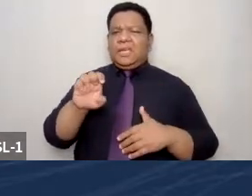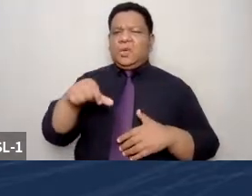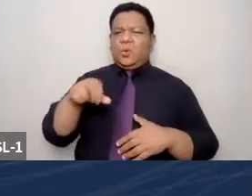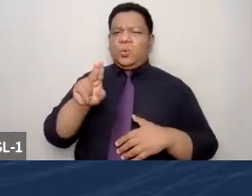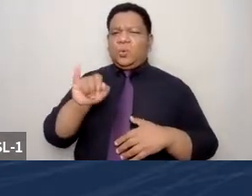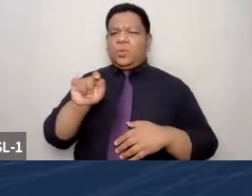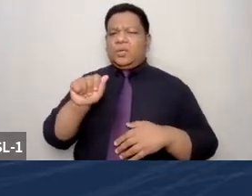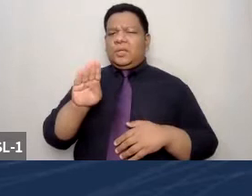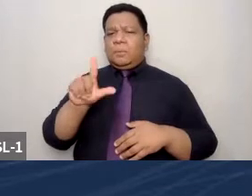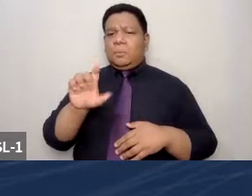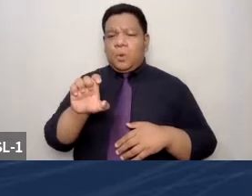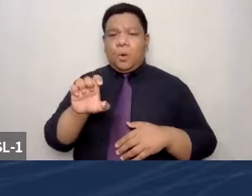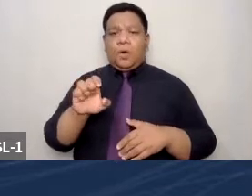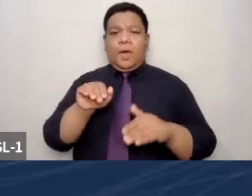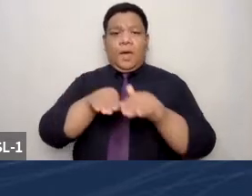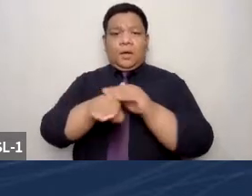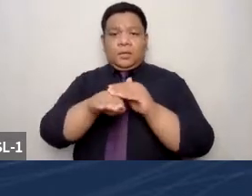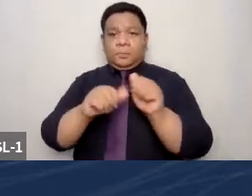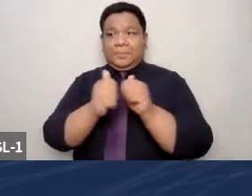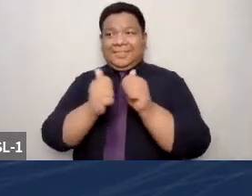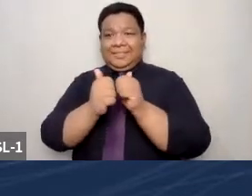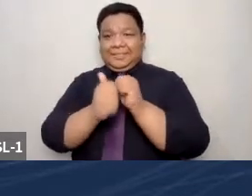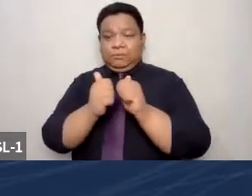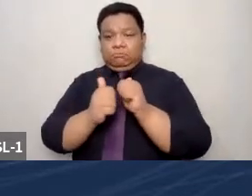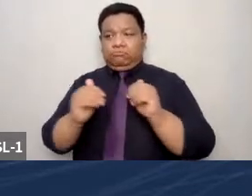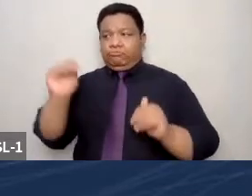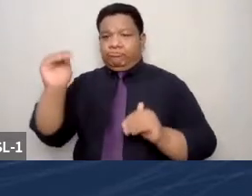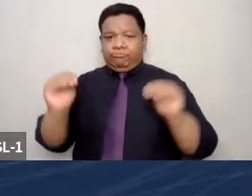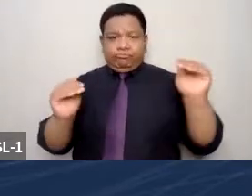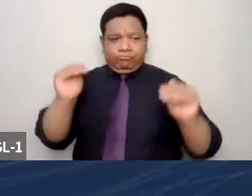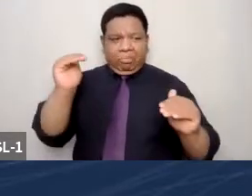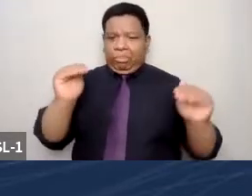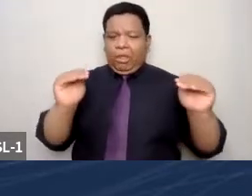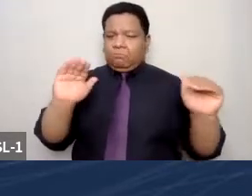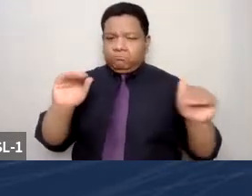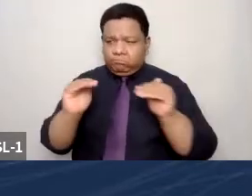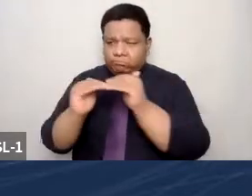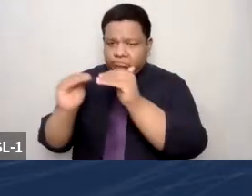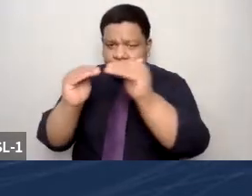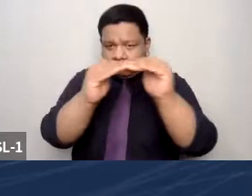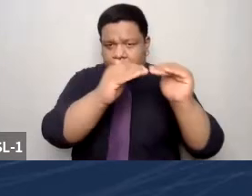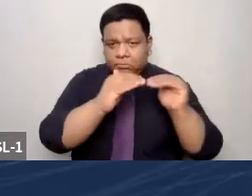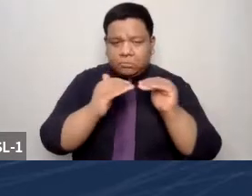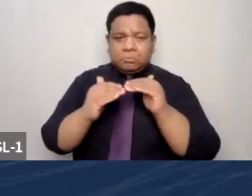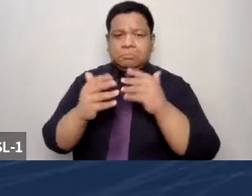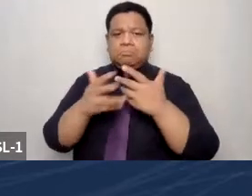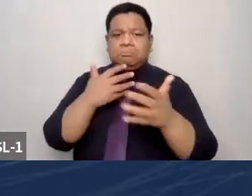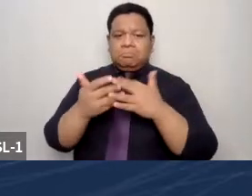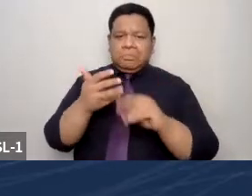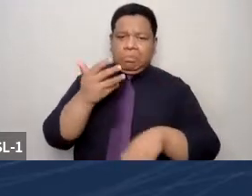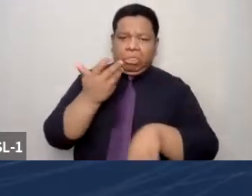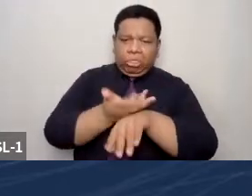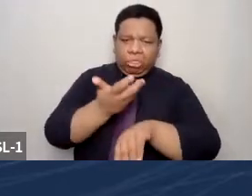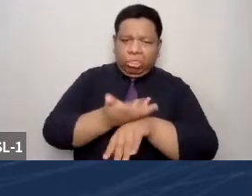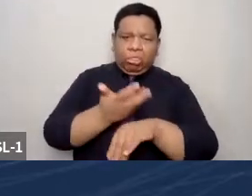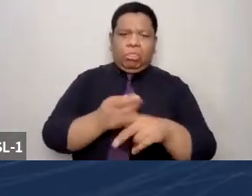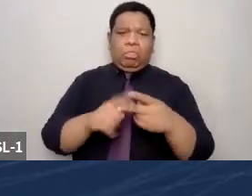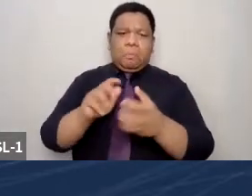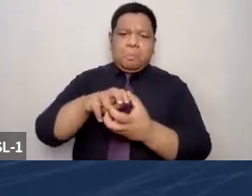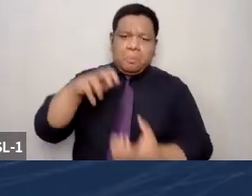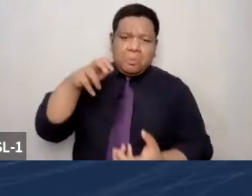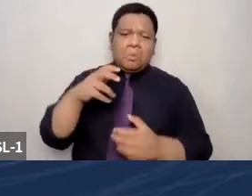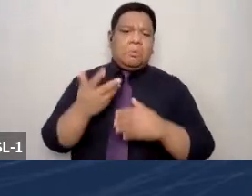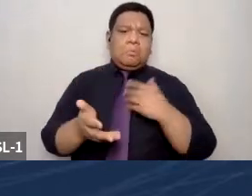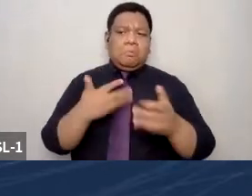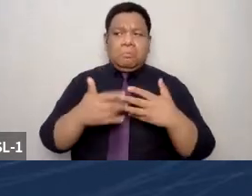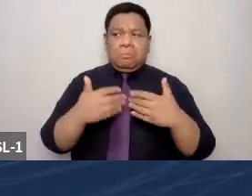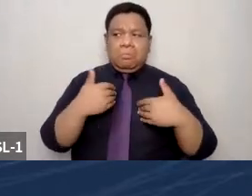This means that all Filipinos can get access to the vaccine whether they are poor or rich, educated or not.